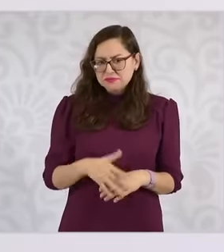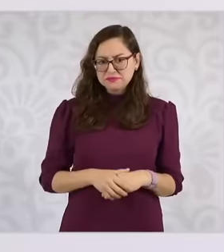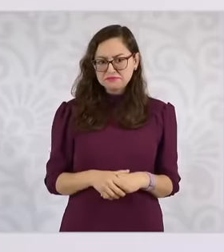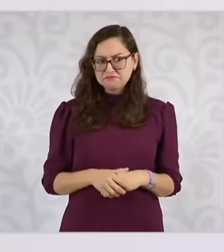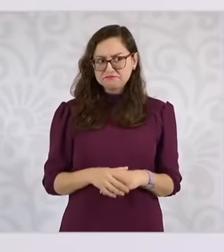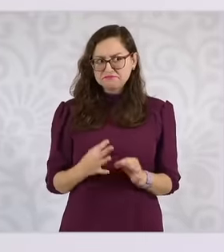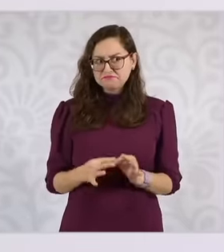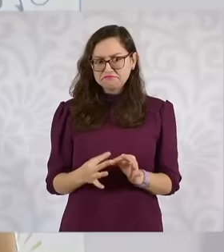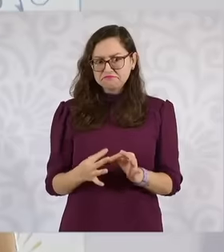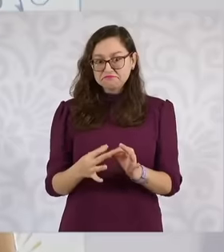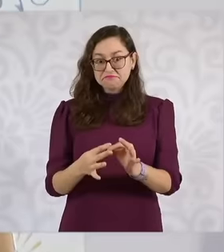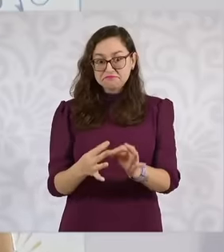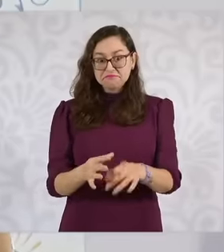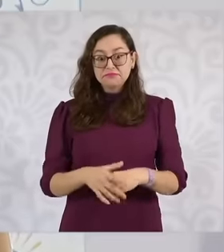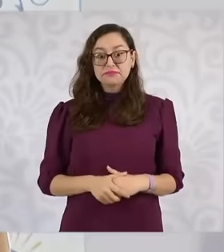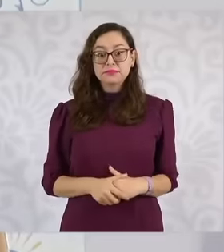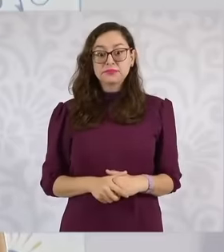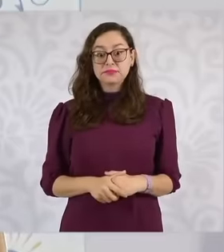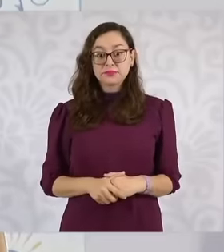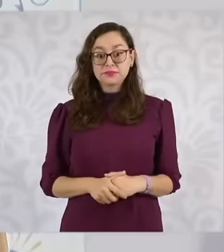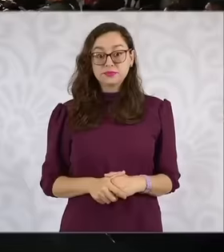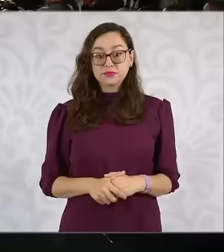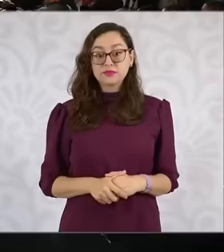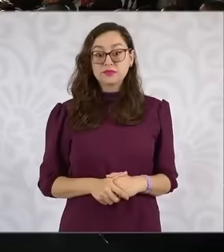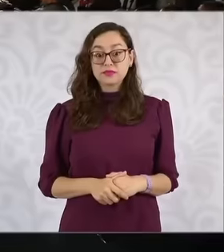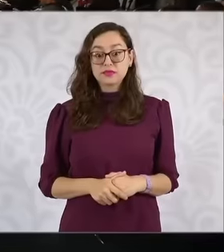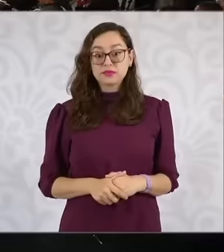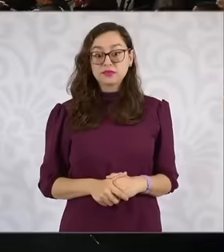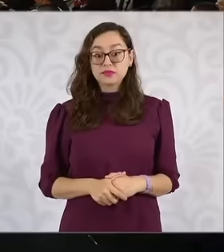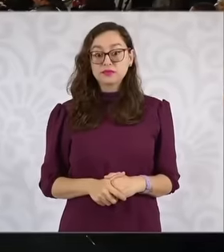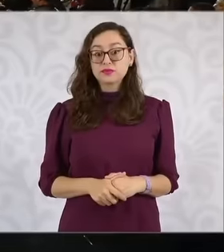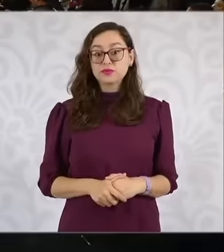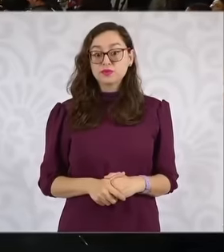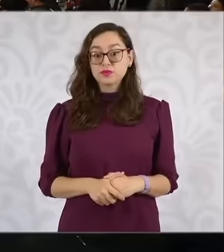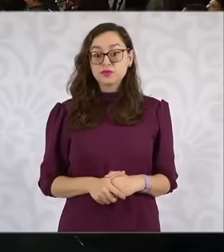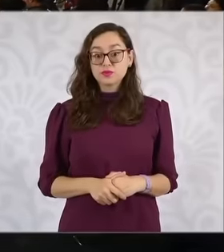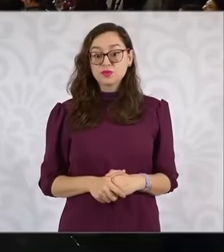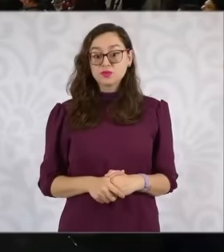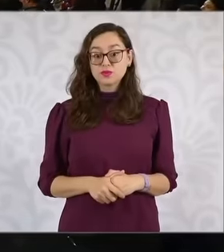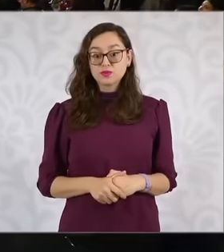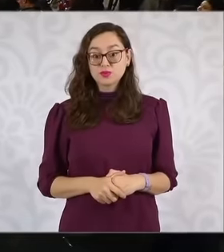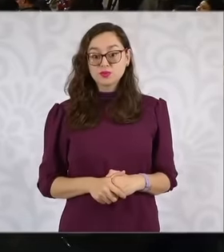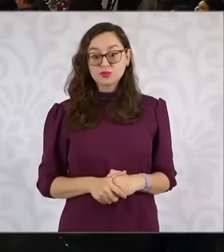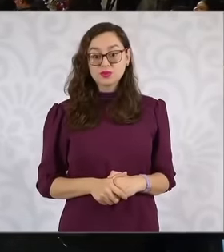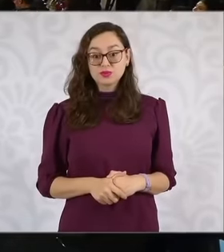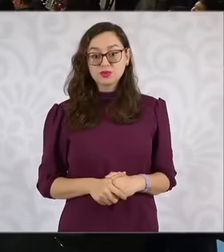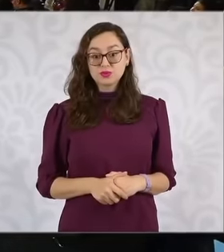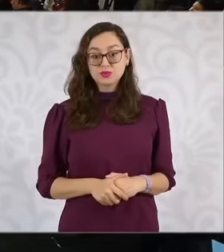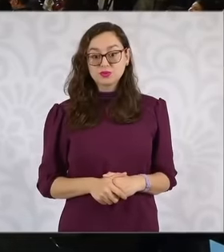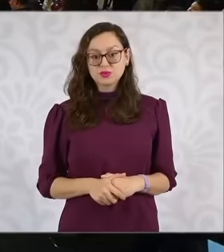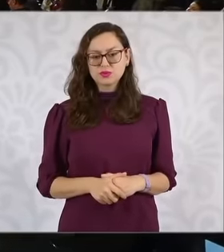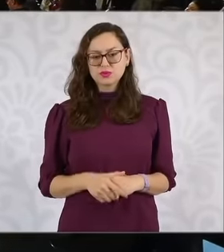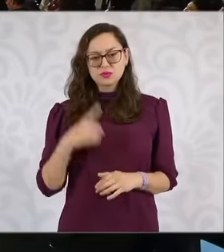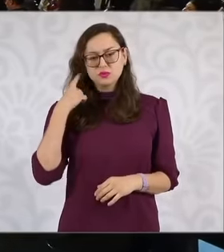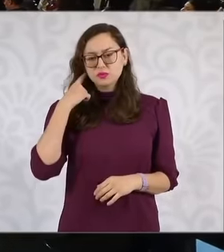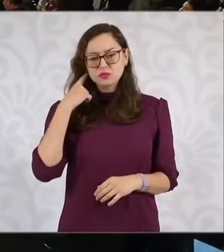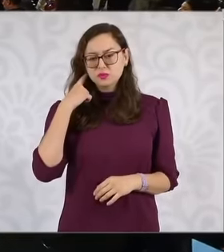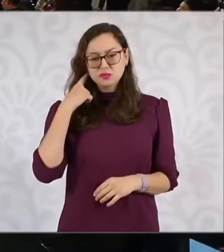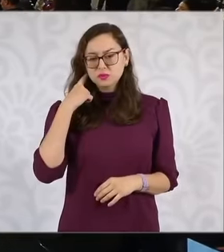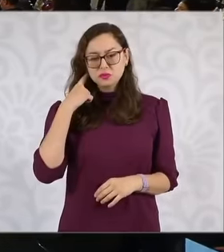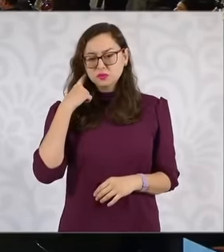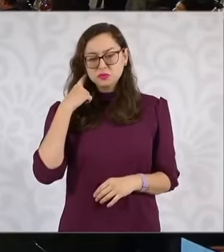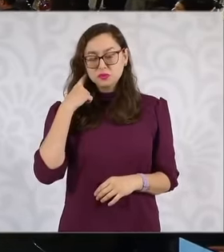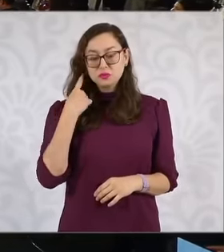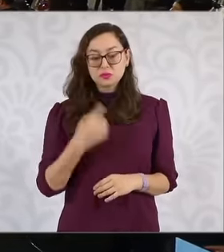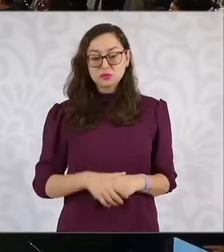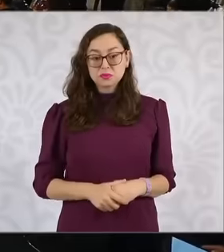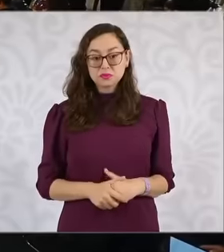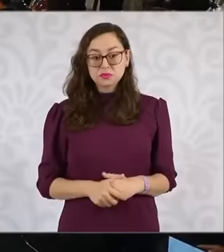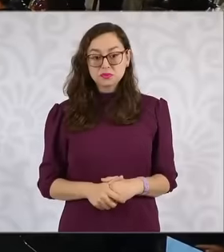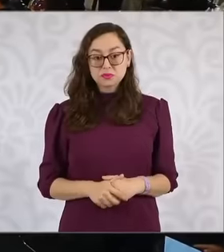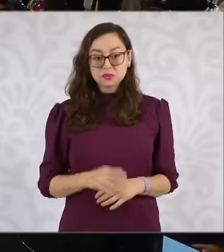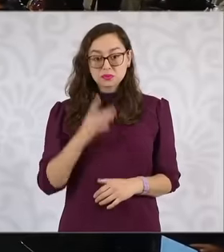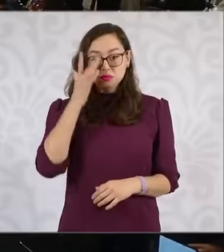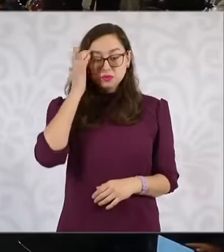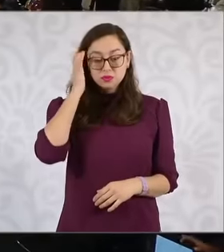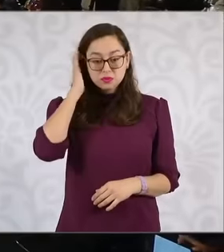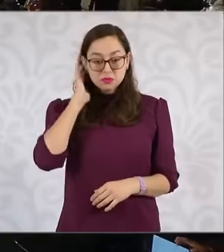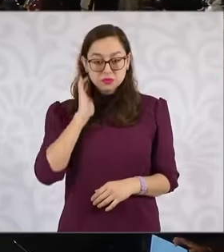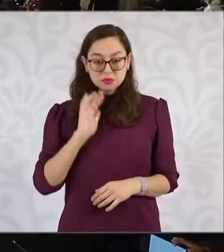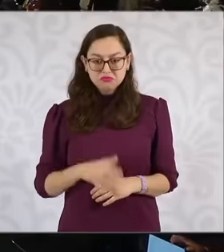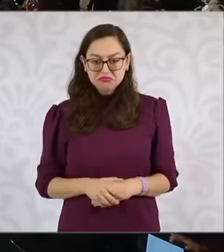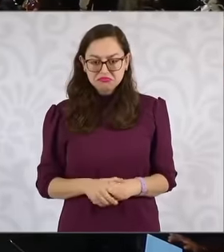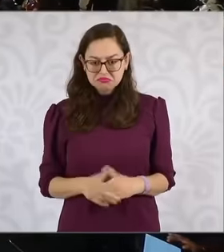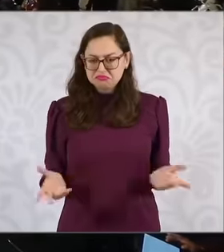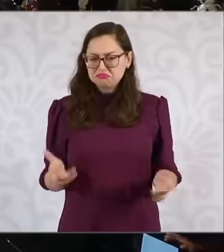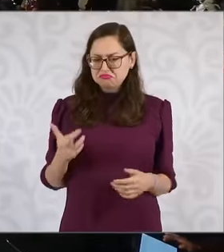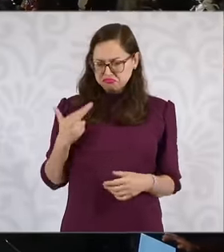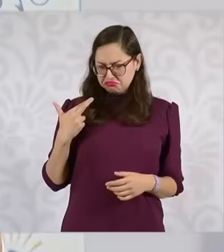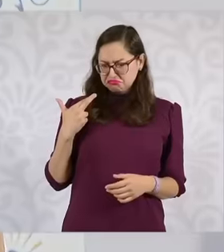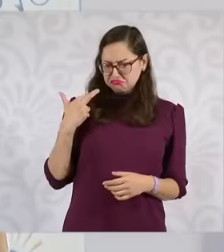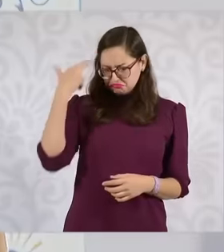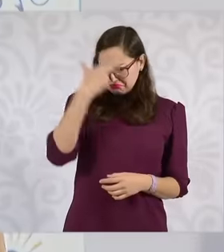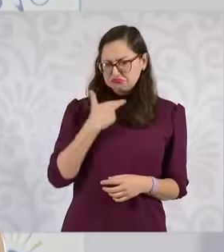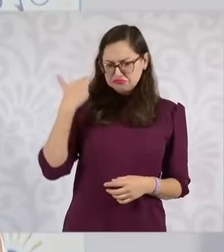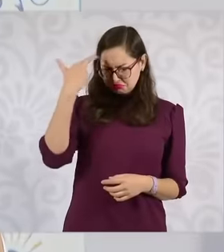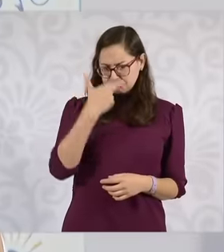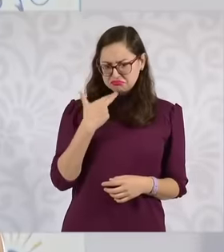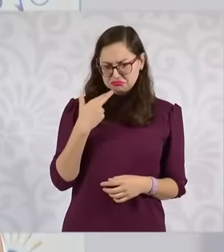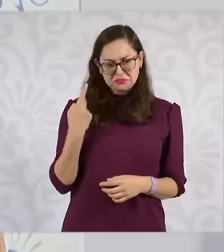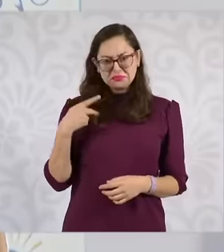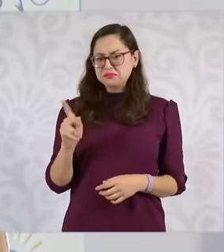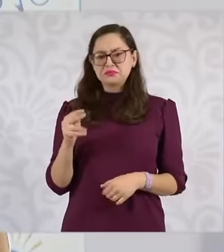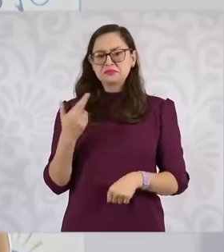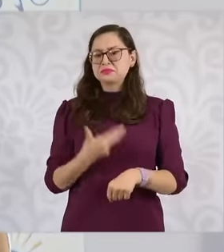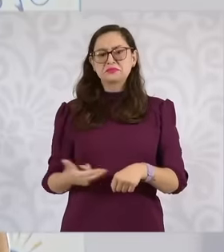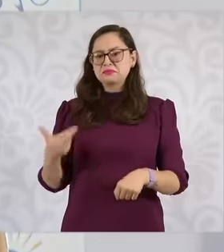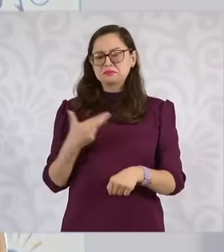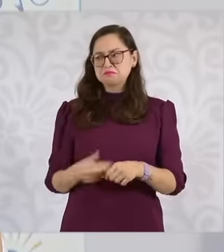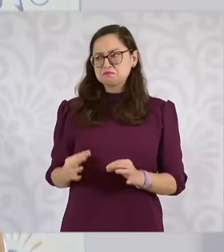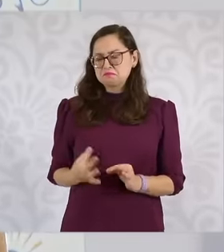We are going to review it, but it is a very regular procedure. They also look